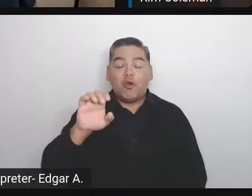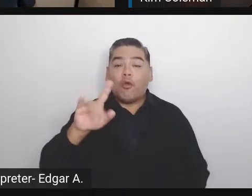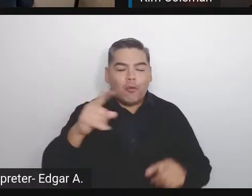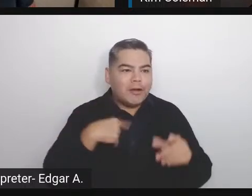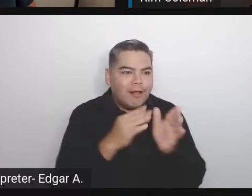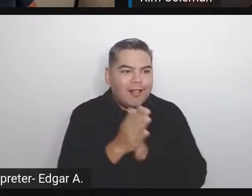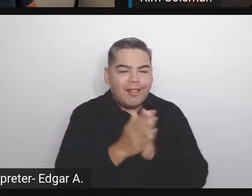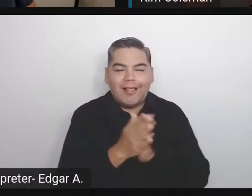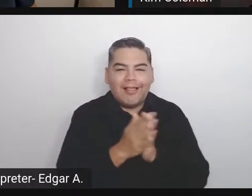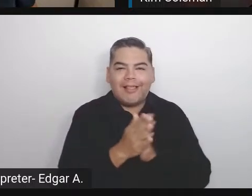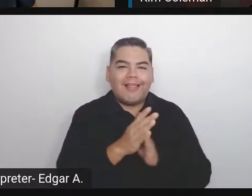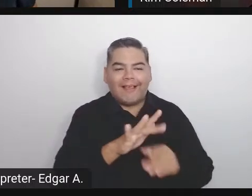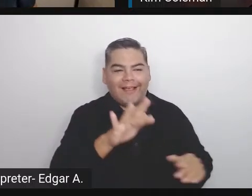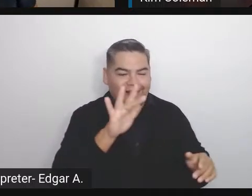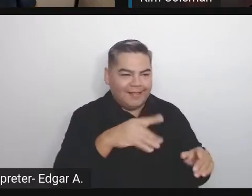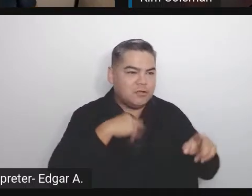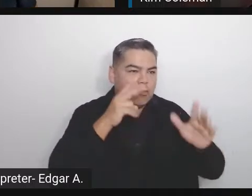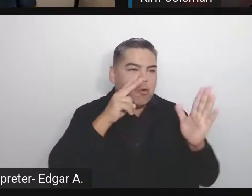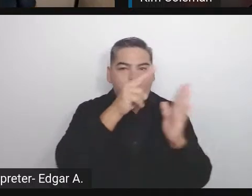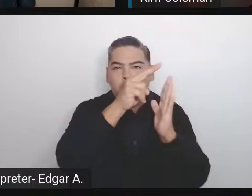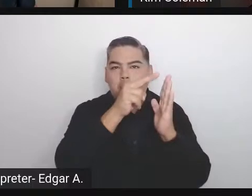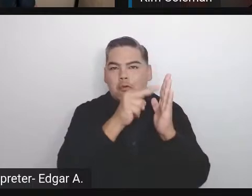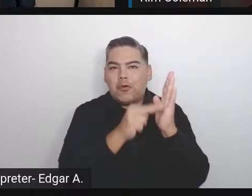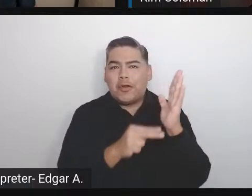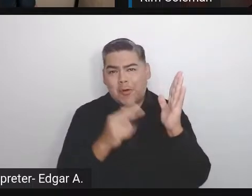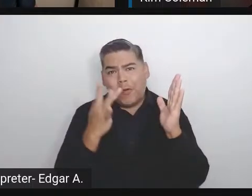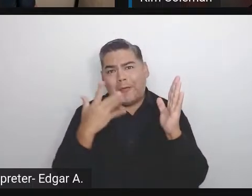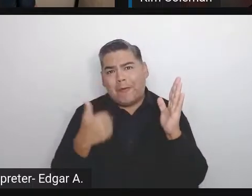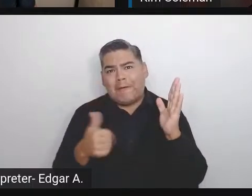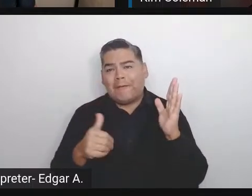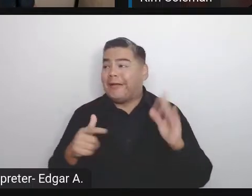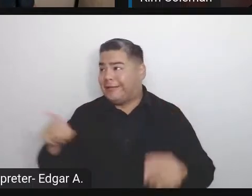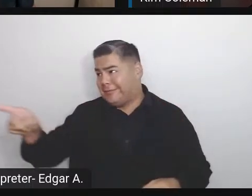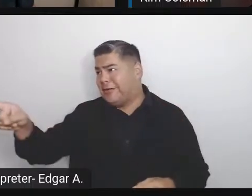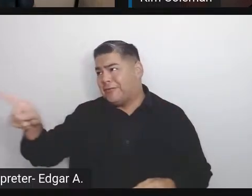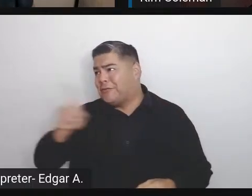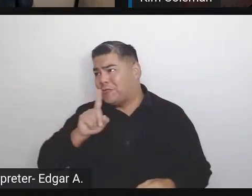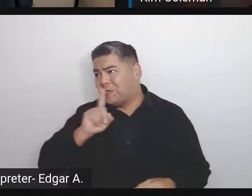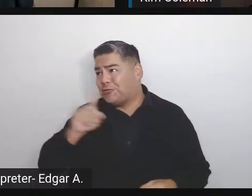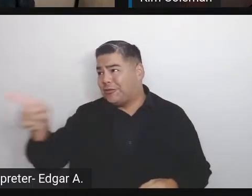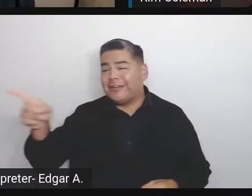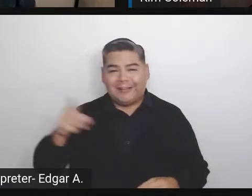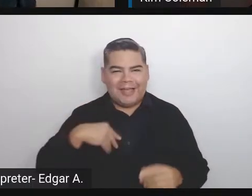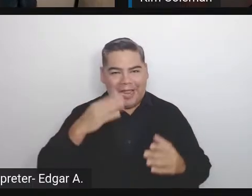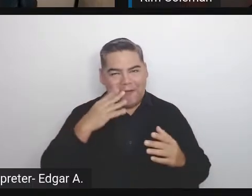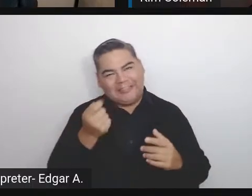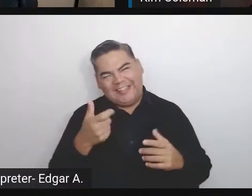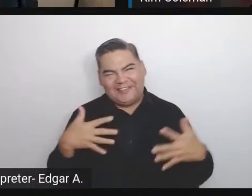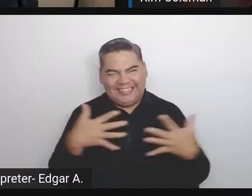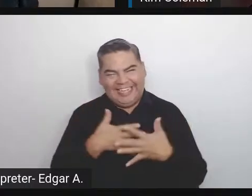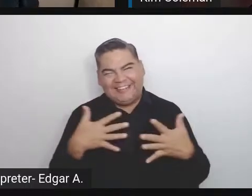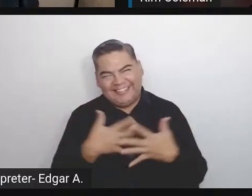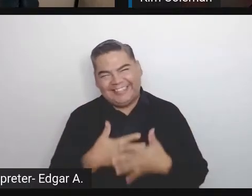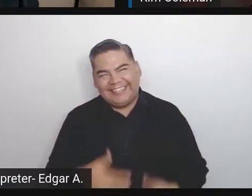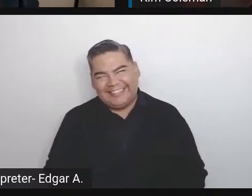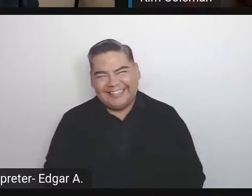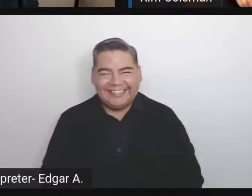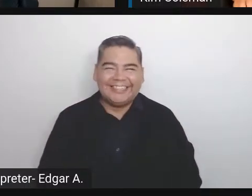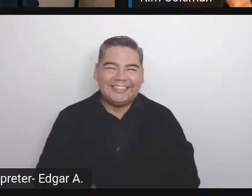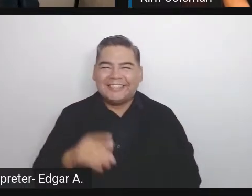can be a busy slack channel to be a part of so use the mute and only be in the channels or have them active, the ones that you really like to be a part of.